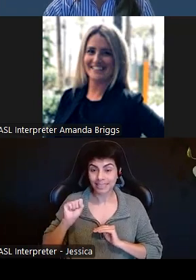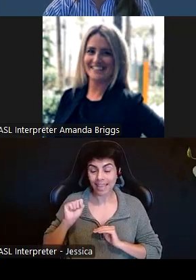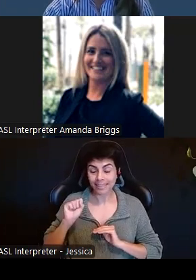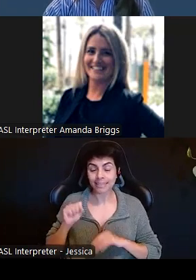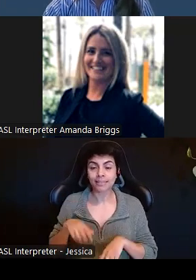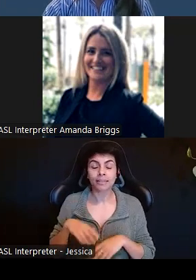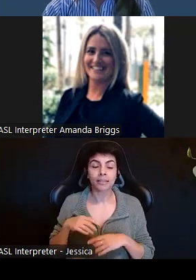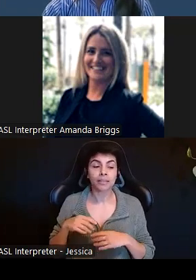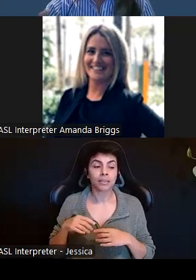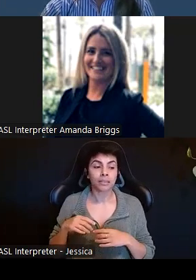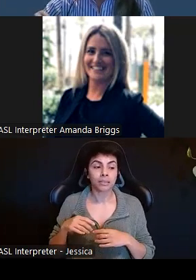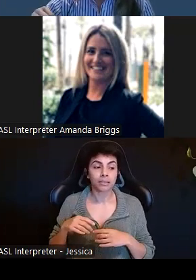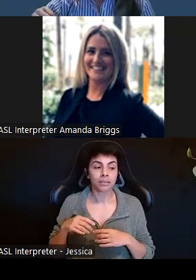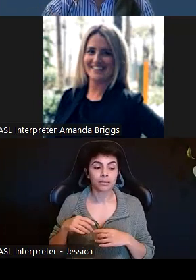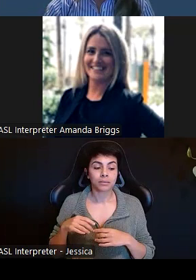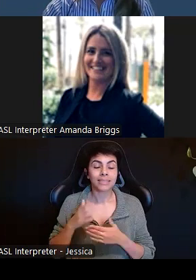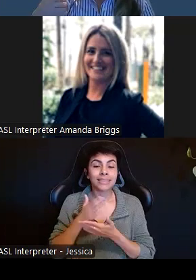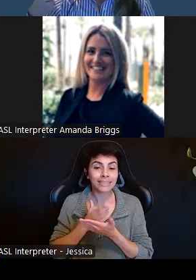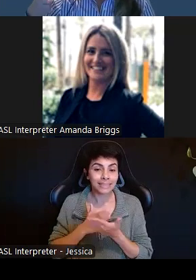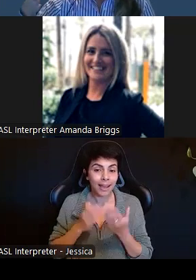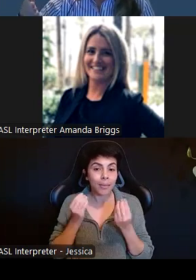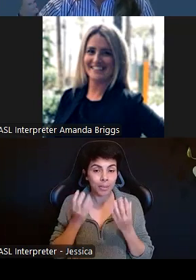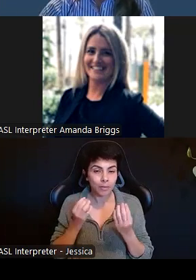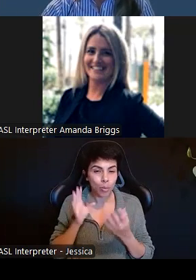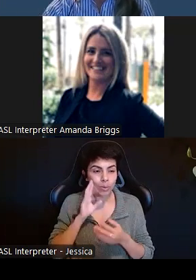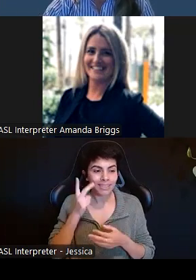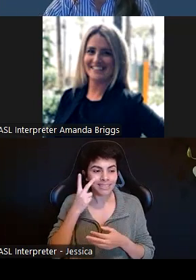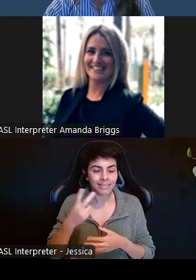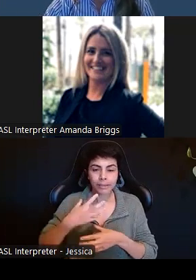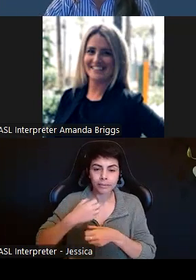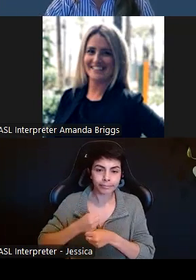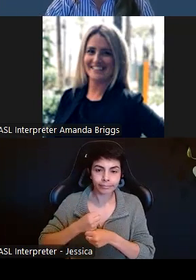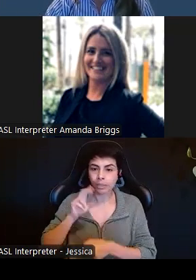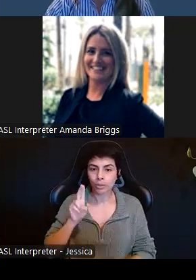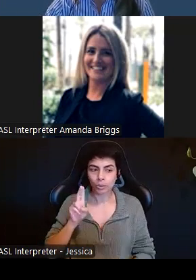some of the information is abbreviated as UIS is a new term